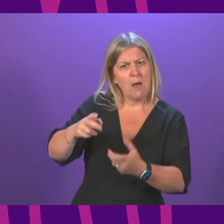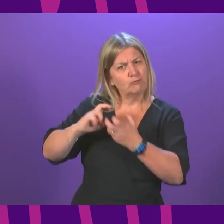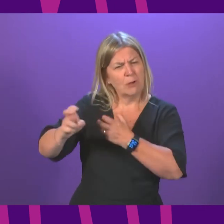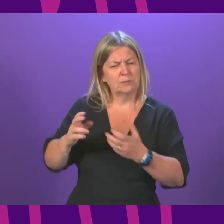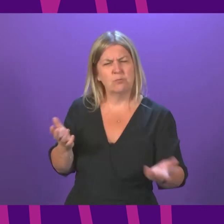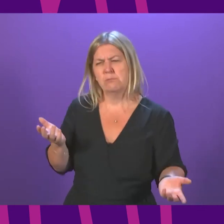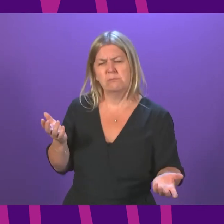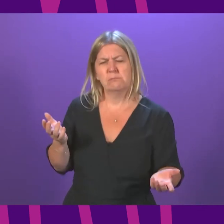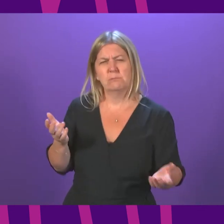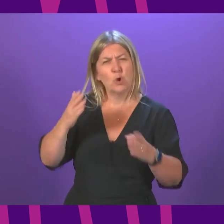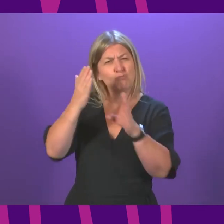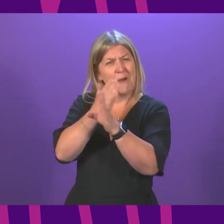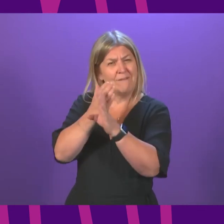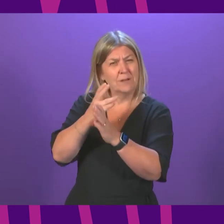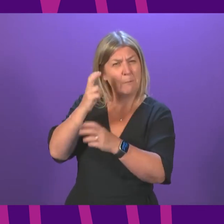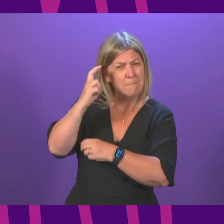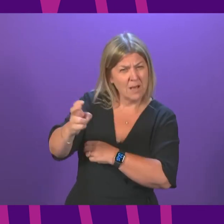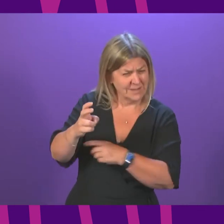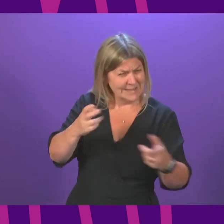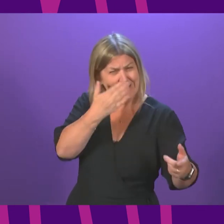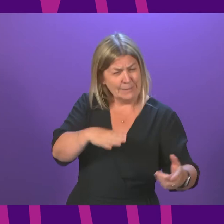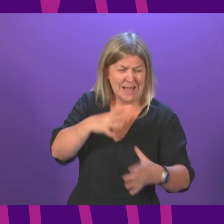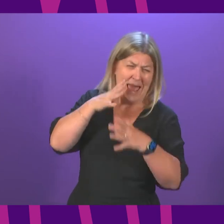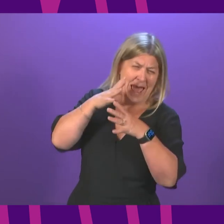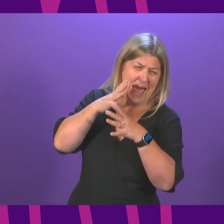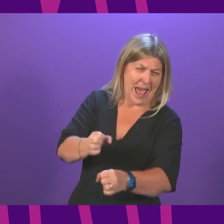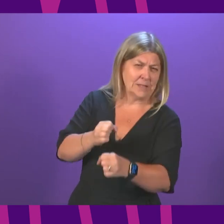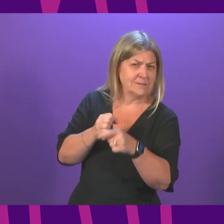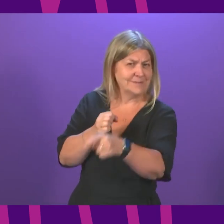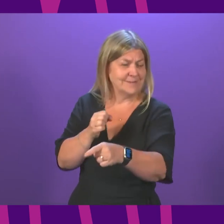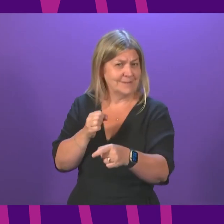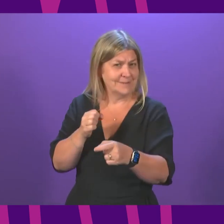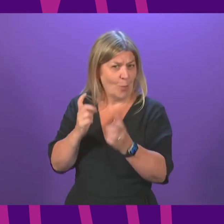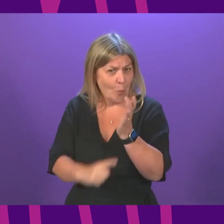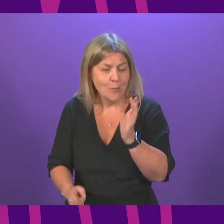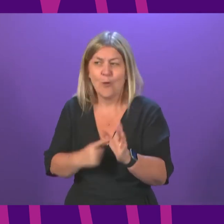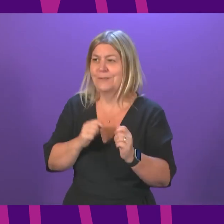private bus companies, which Mr Sweeney appears to hate, and local authorities can receive